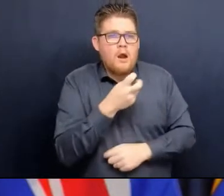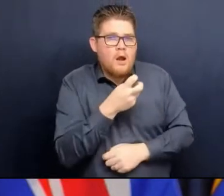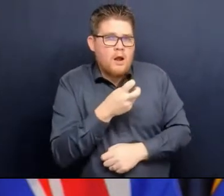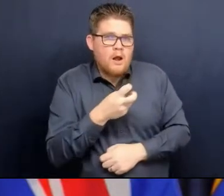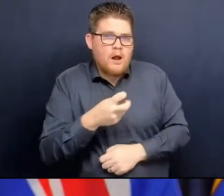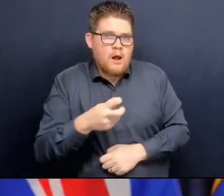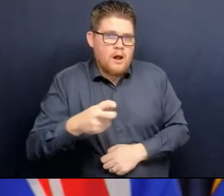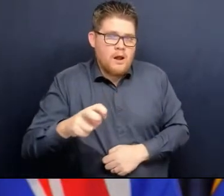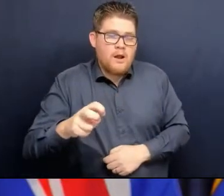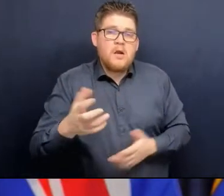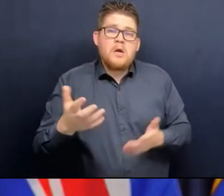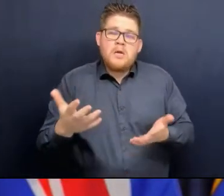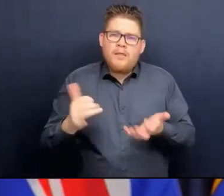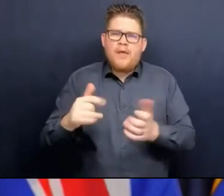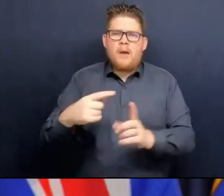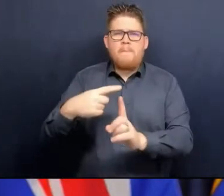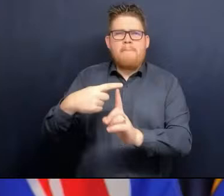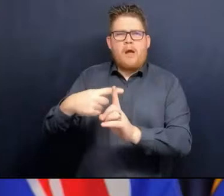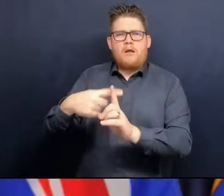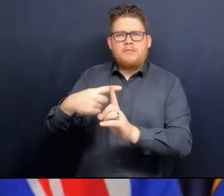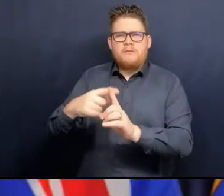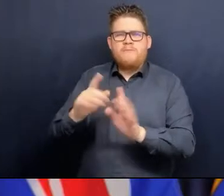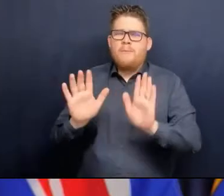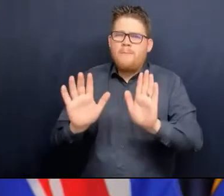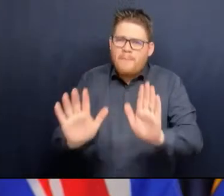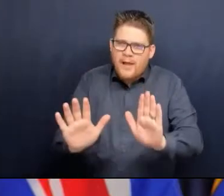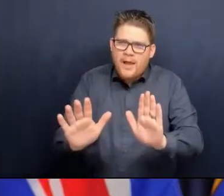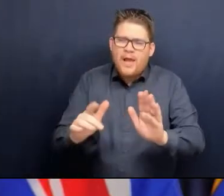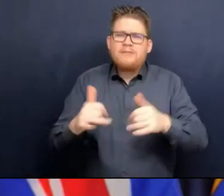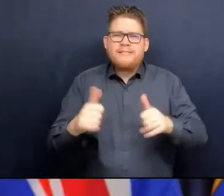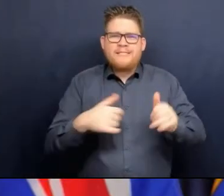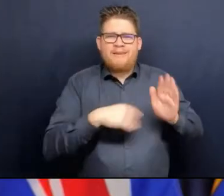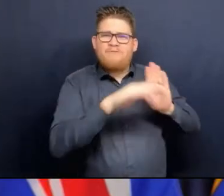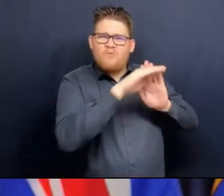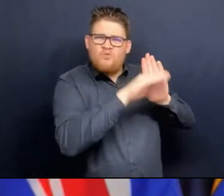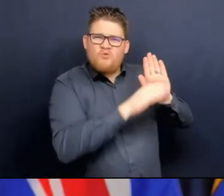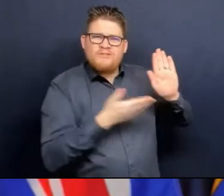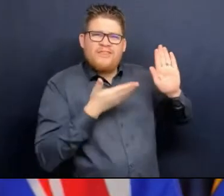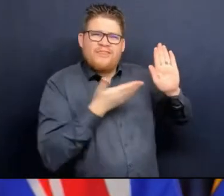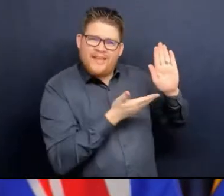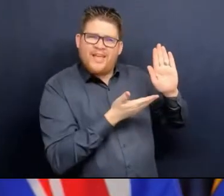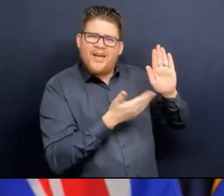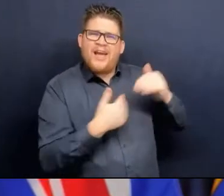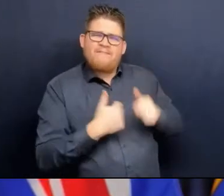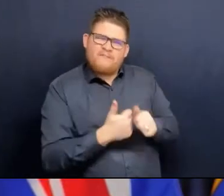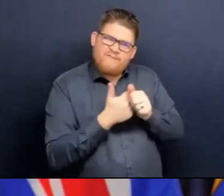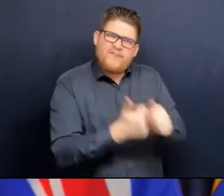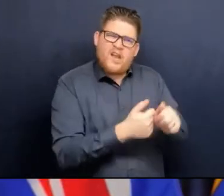That is both expected and positive, but the rules that are in place continue to be the